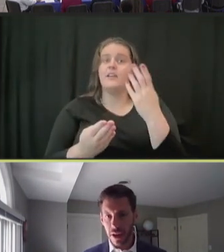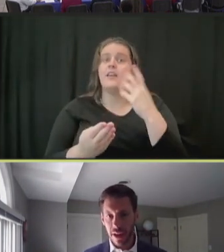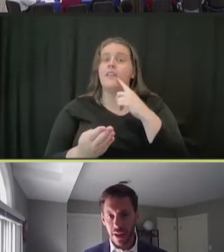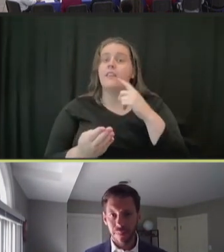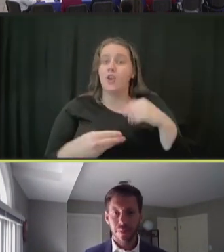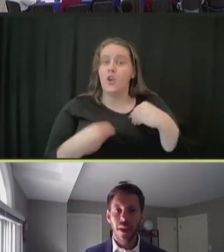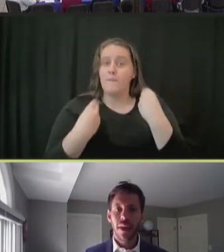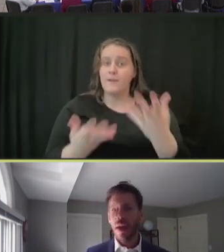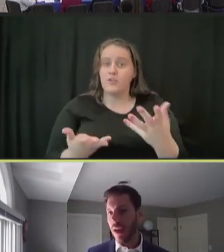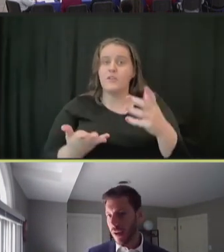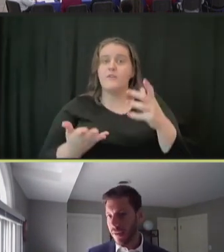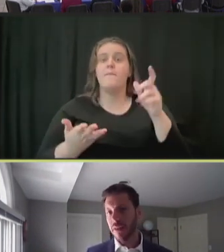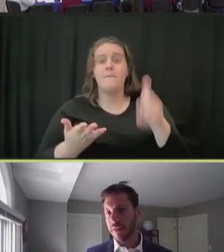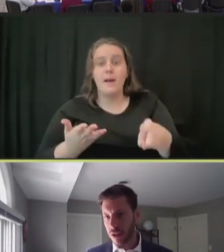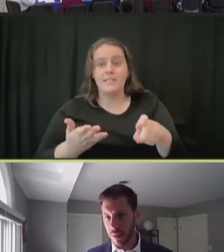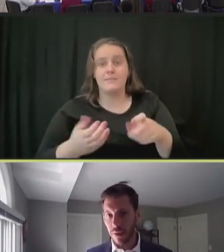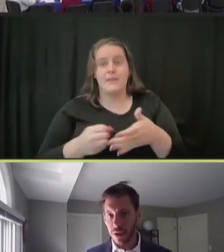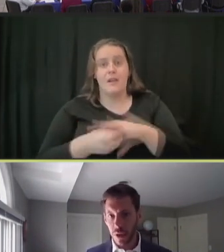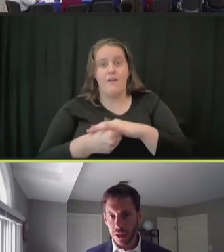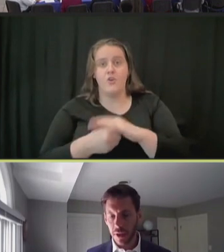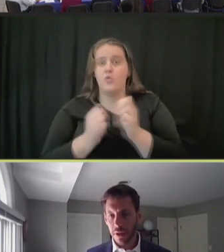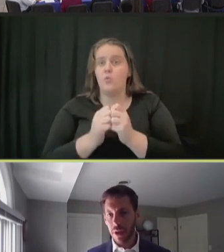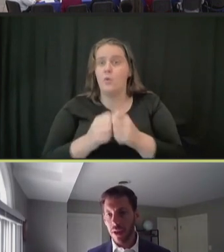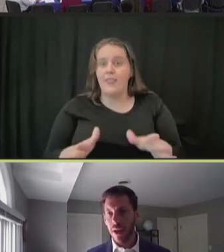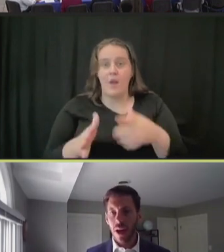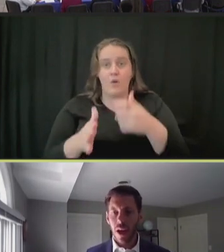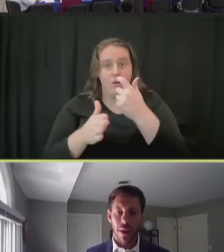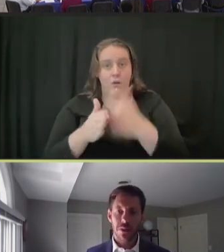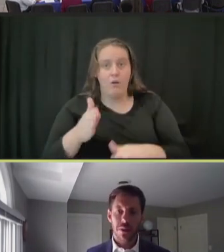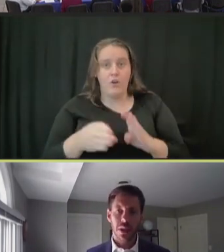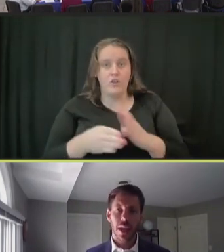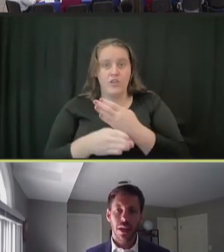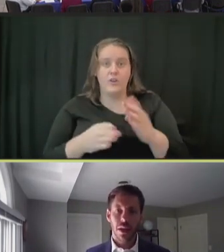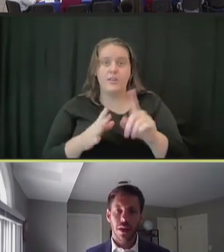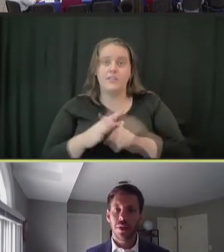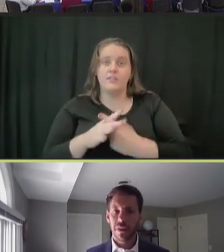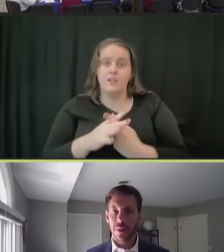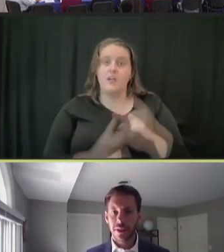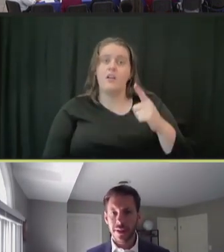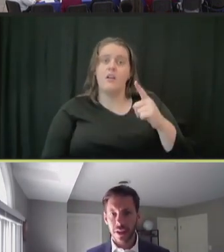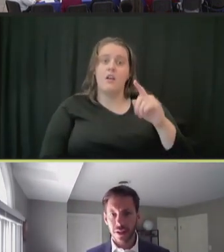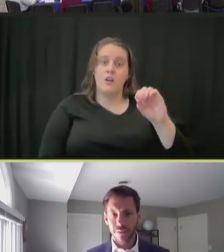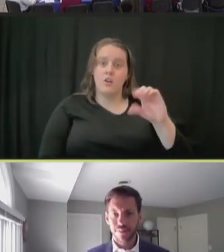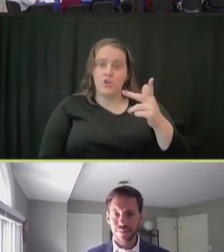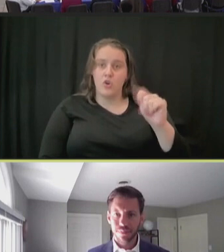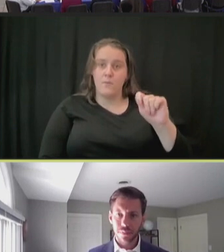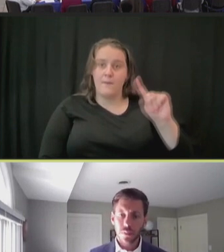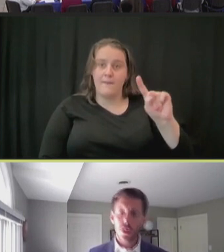sharing, effective October 1st, 2023 as was indicated in a previous presentation.